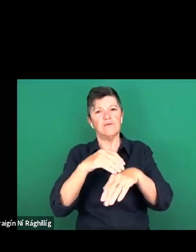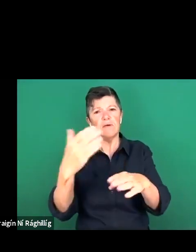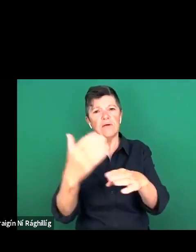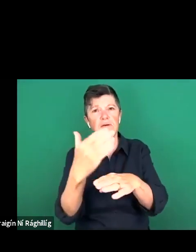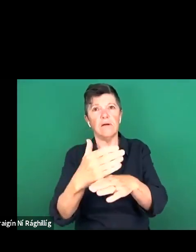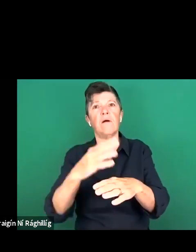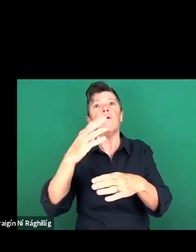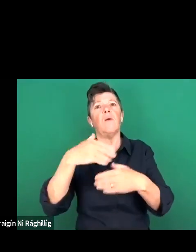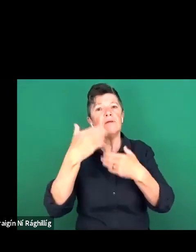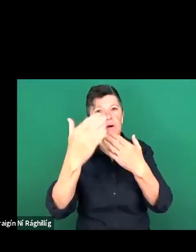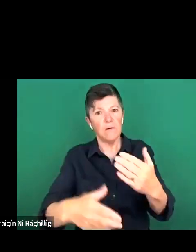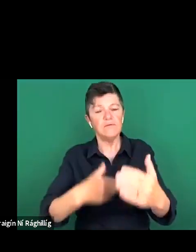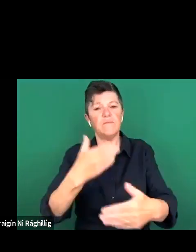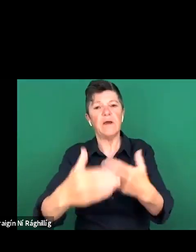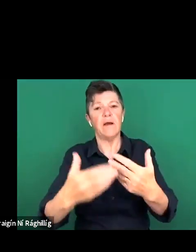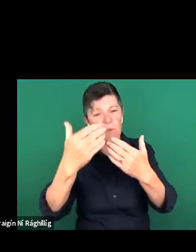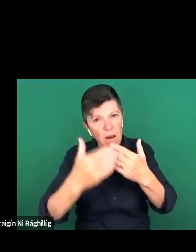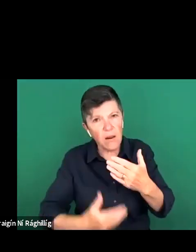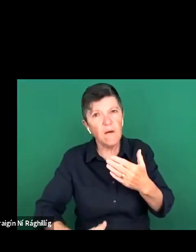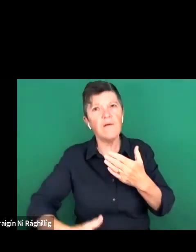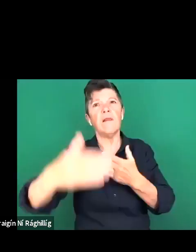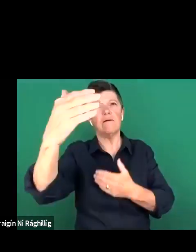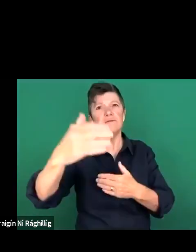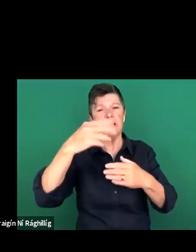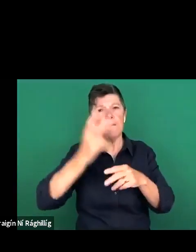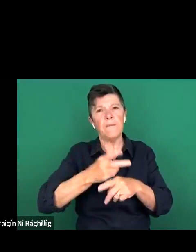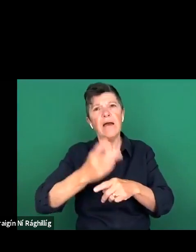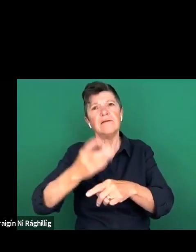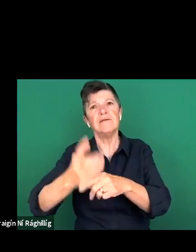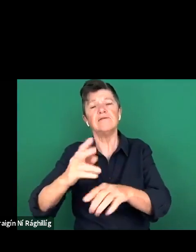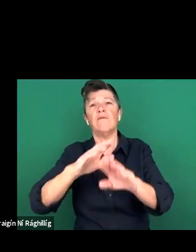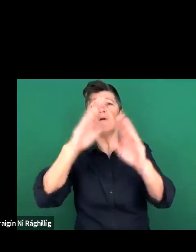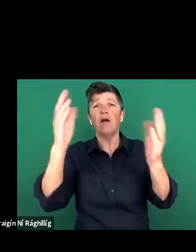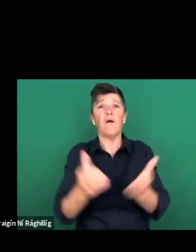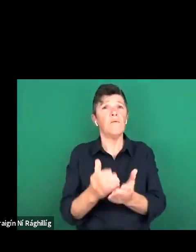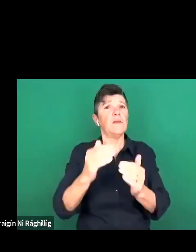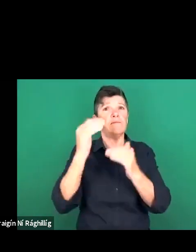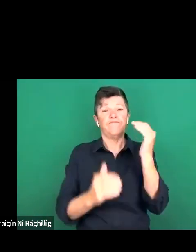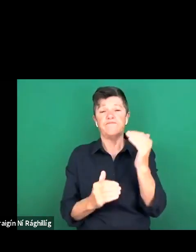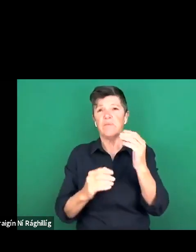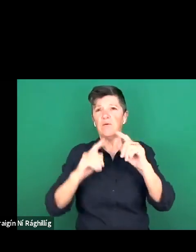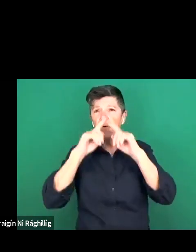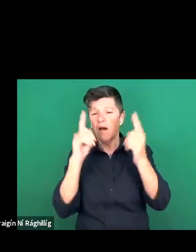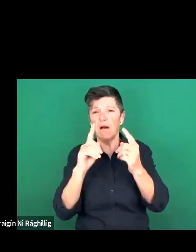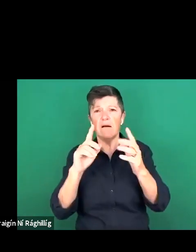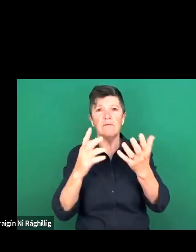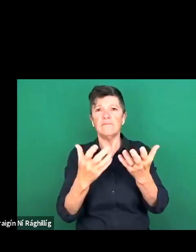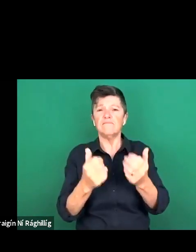colonies and soon to be former colony. The direct and